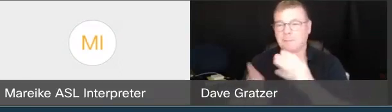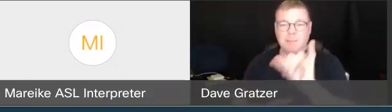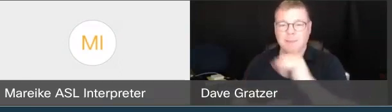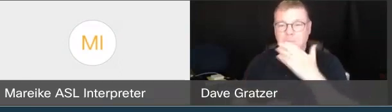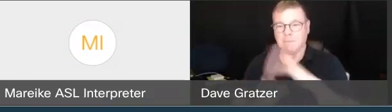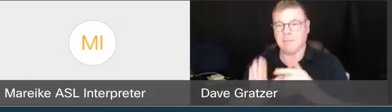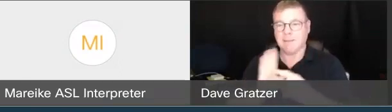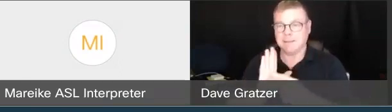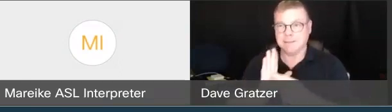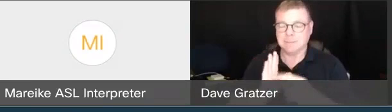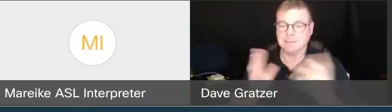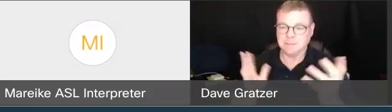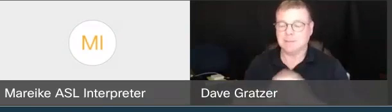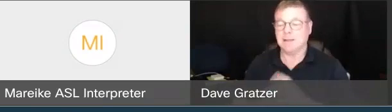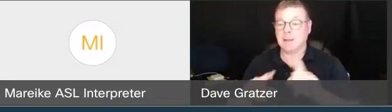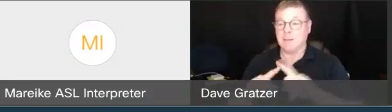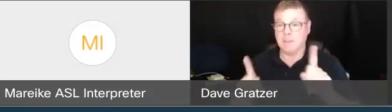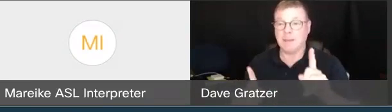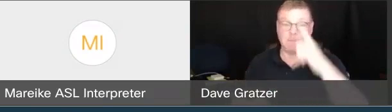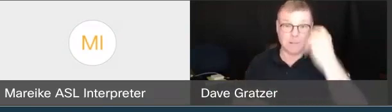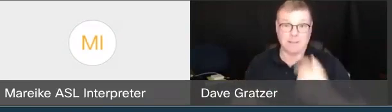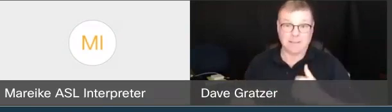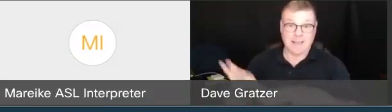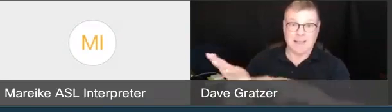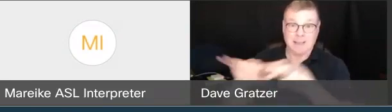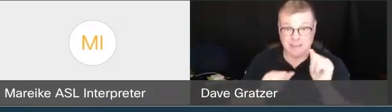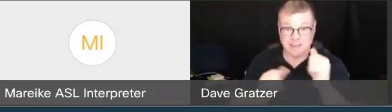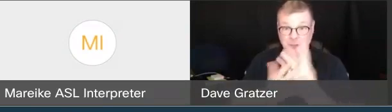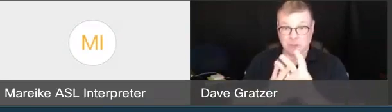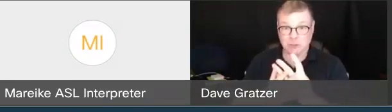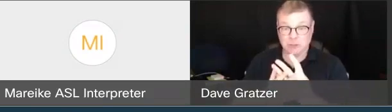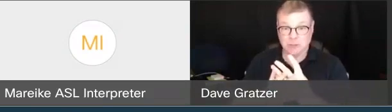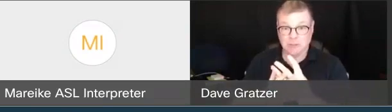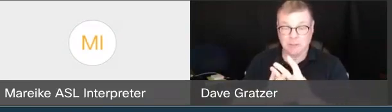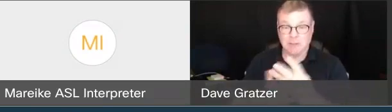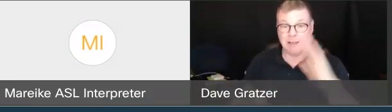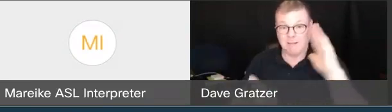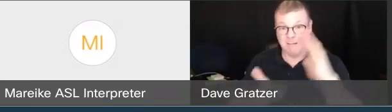example, but just because I'm out of the jail for fewer days, it doesn't mean the jail has